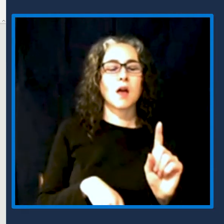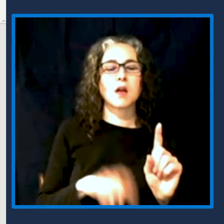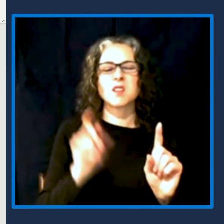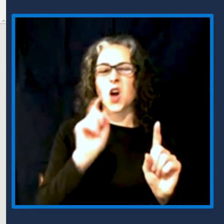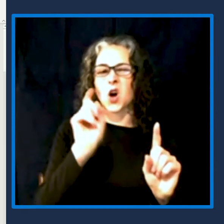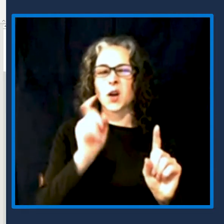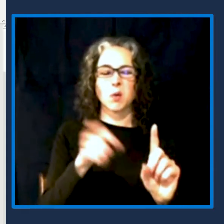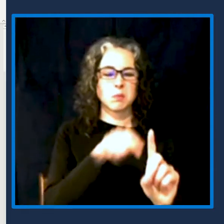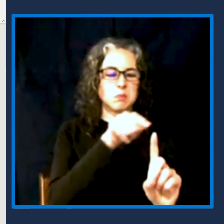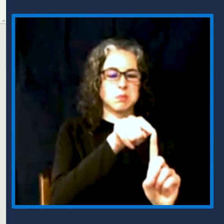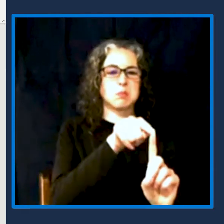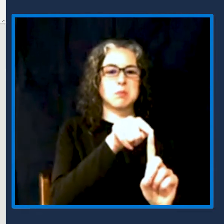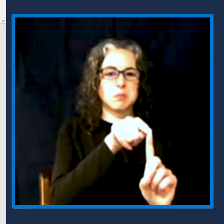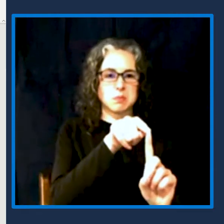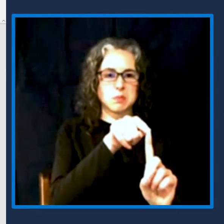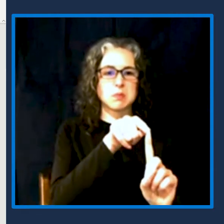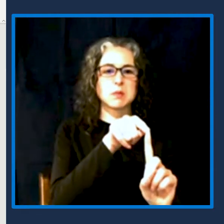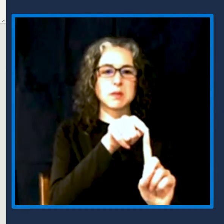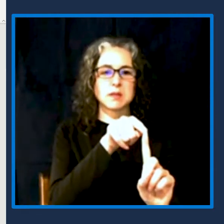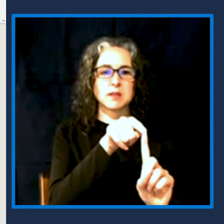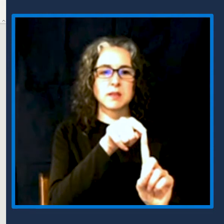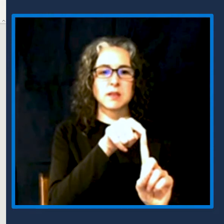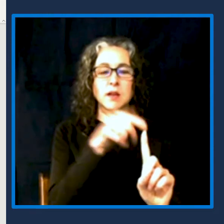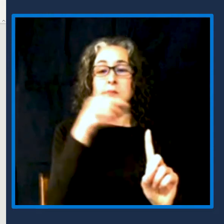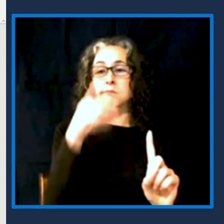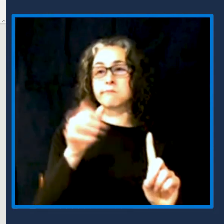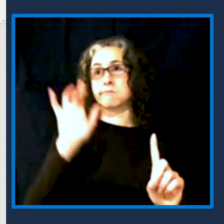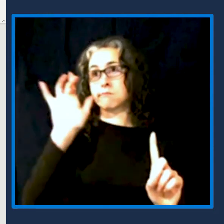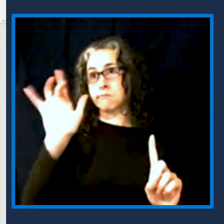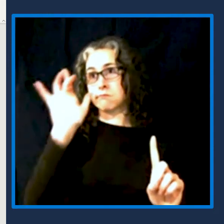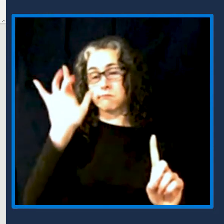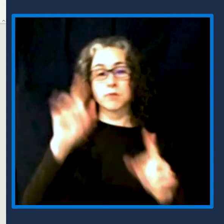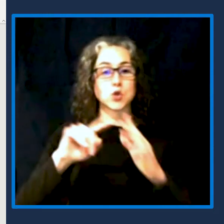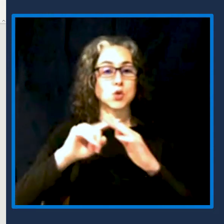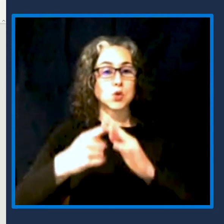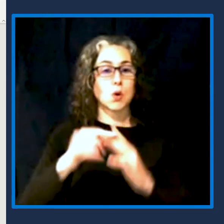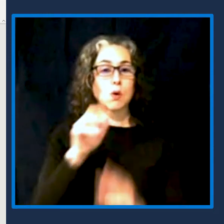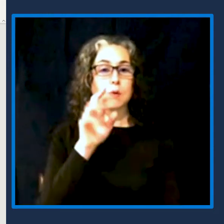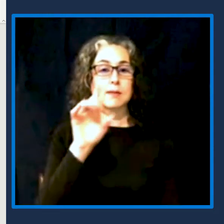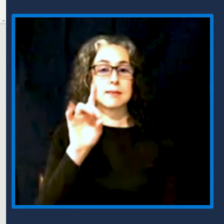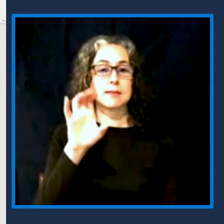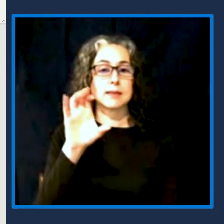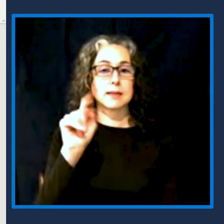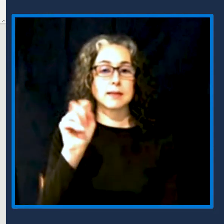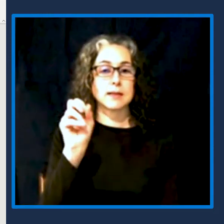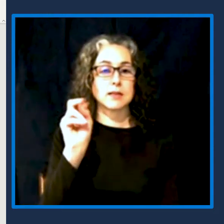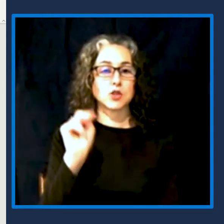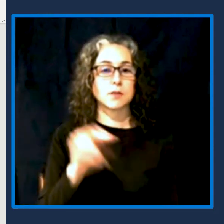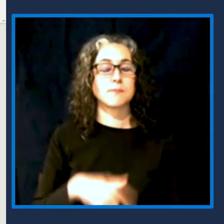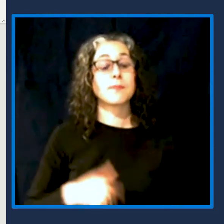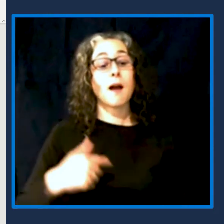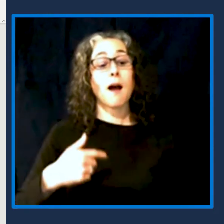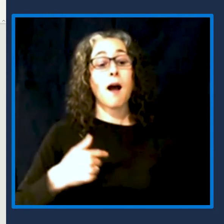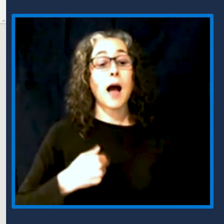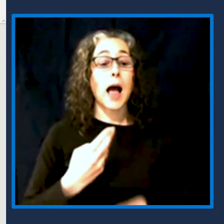need it to be and we'll go ahead and engage our dictation tool i'm a user of dictation